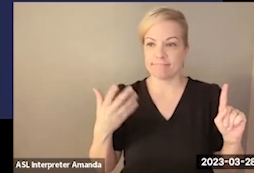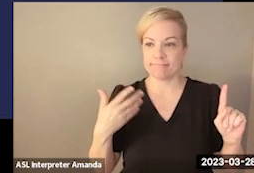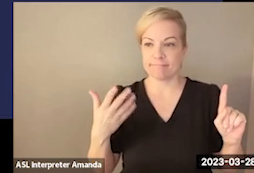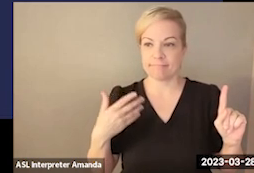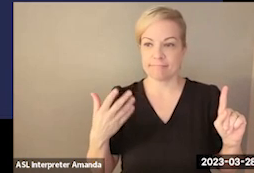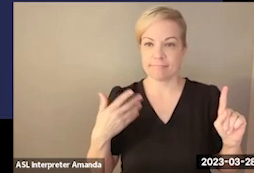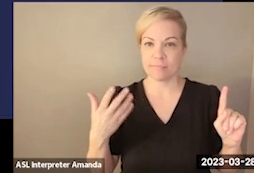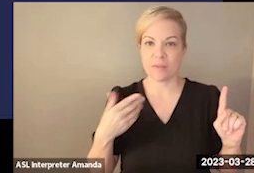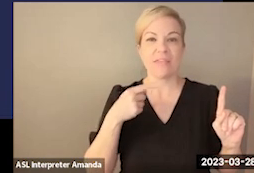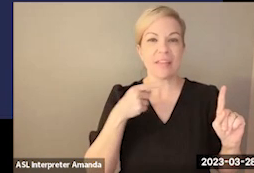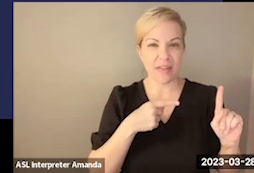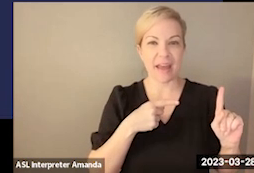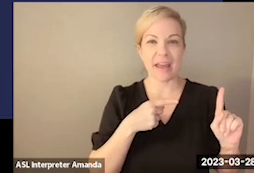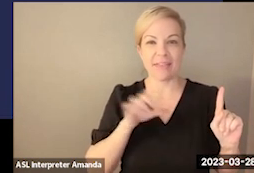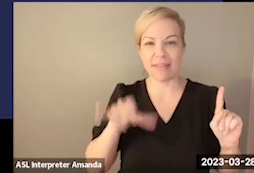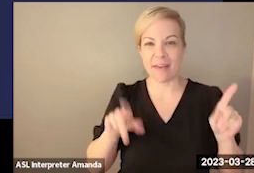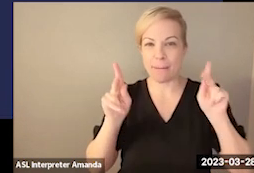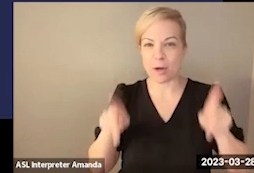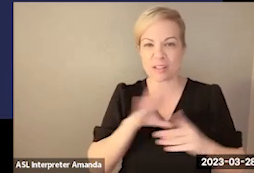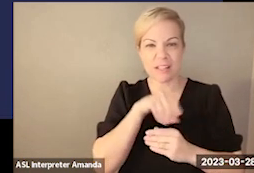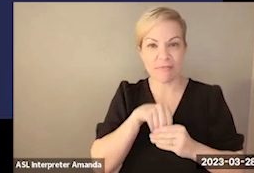Debbie Stine, Science & Technology Policy Academy: who's involved in the political process.